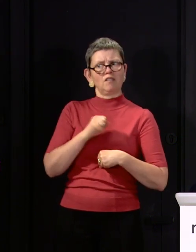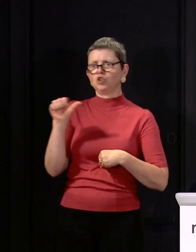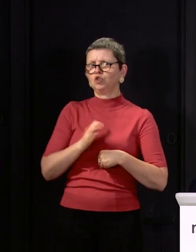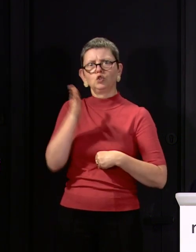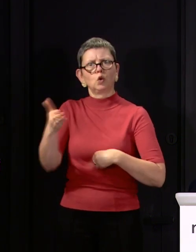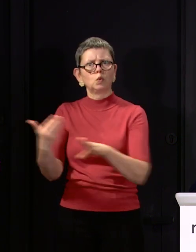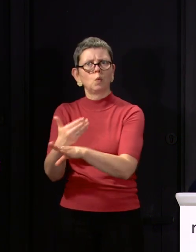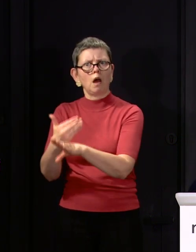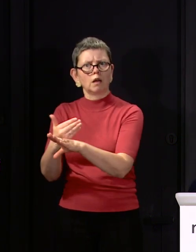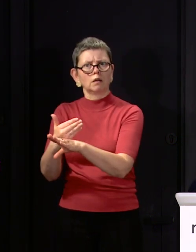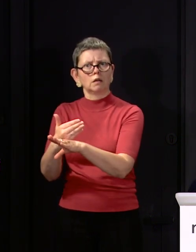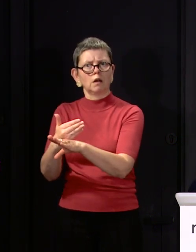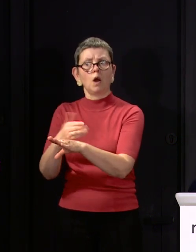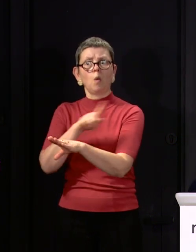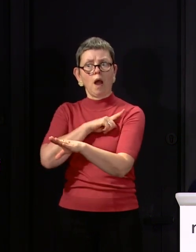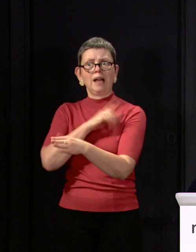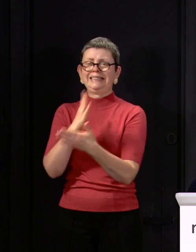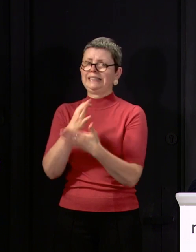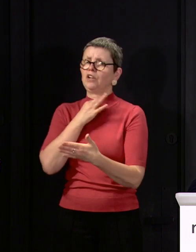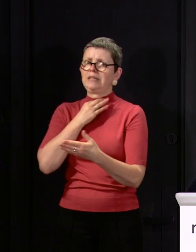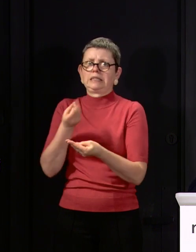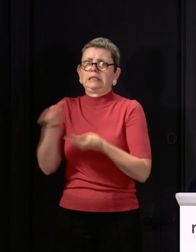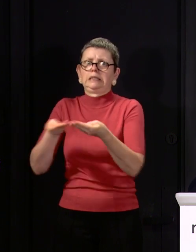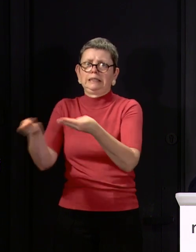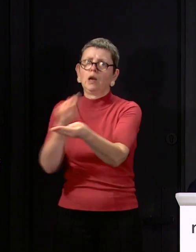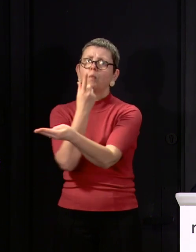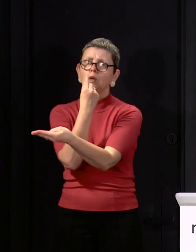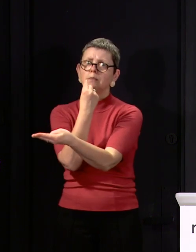test then that would be a risk we don't want you to take. And there is a collaborative